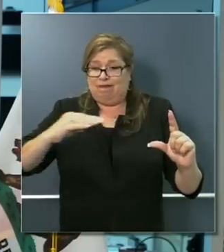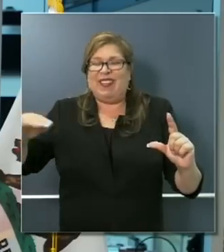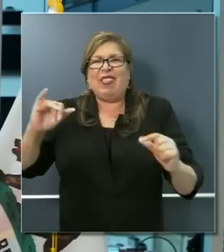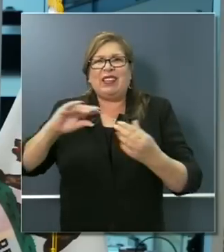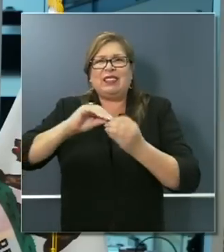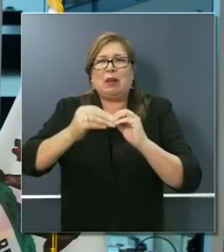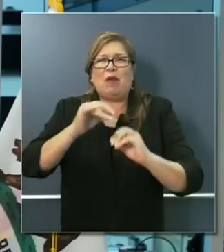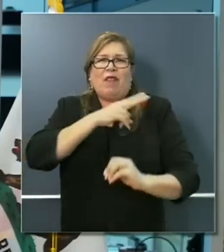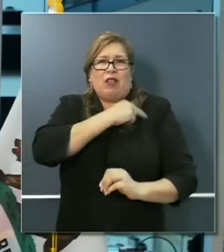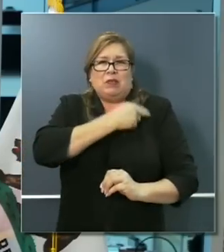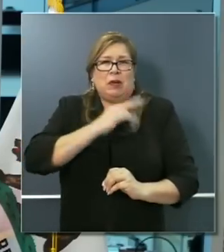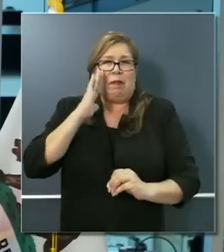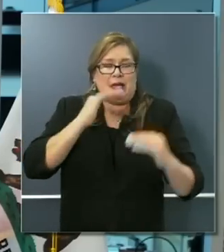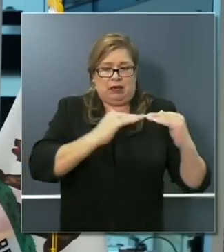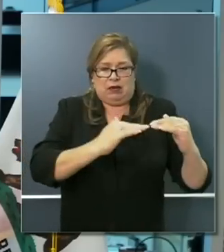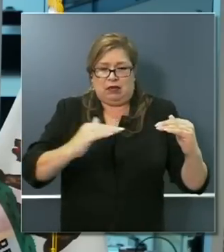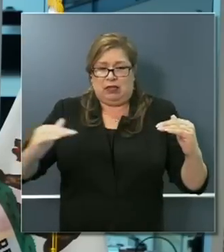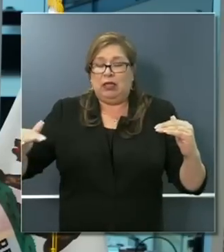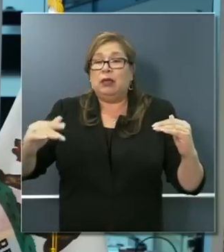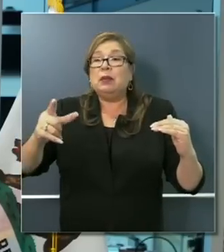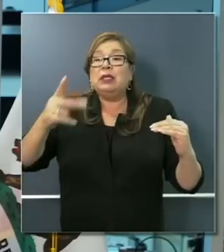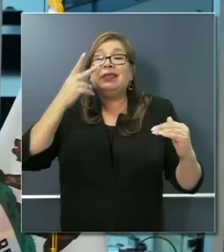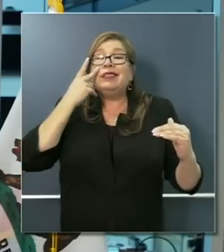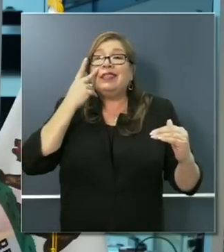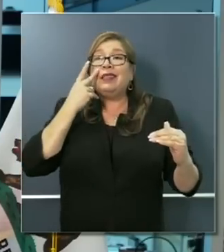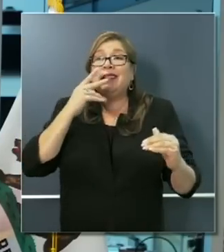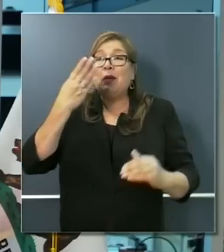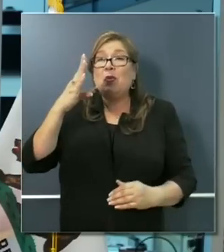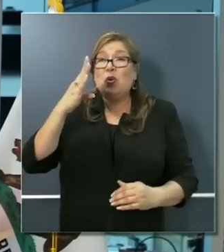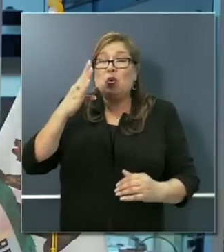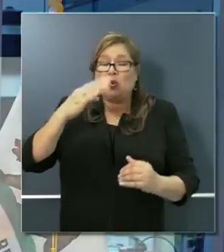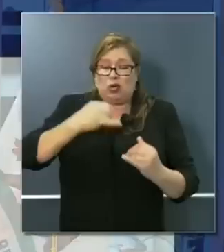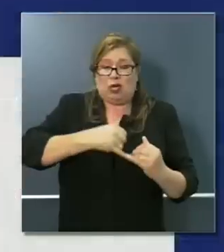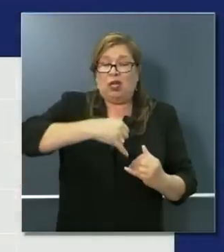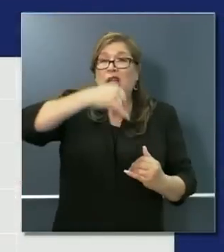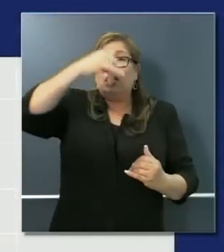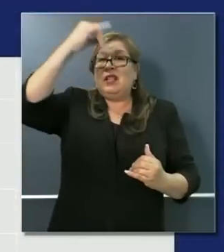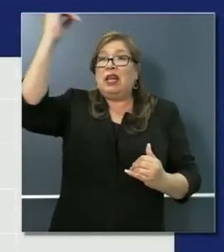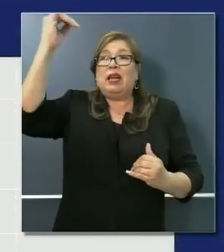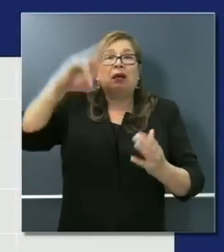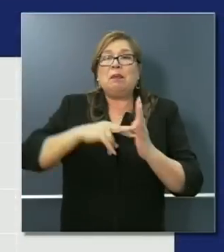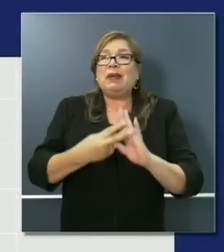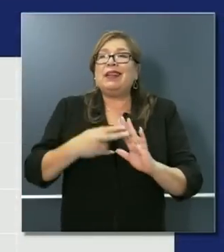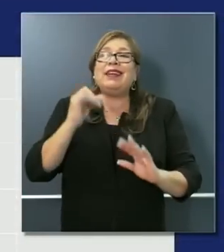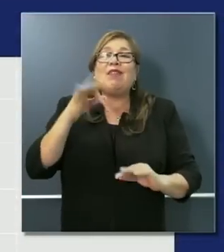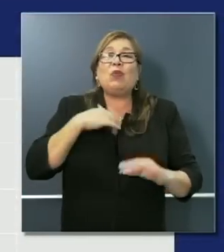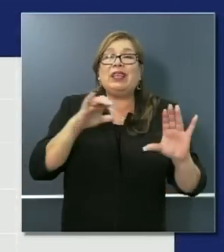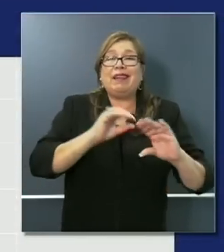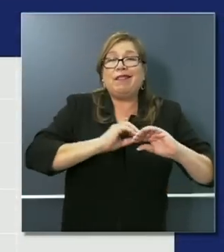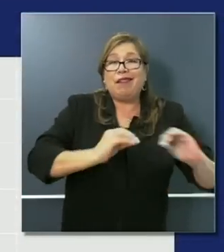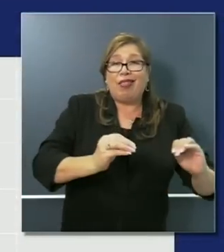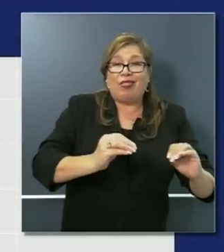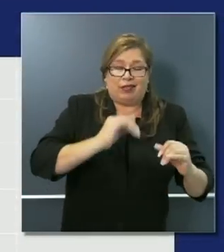FLATTEN. AGAIN, HERE IS THE SAME BLUE LINE IF WE WOULD HAVE DONE